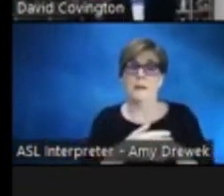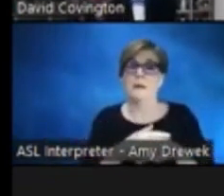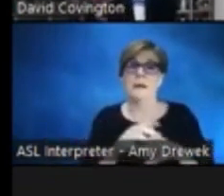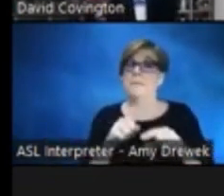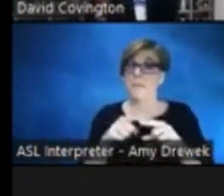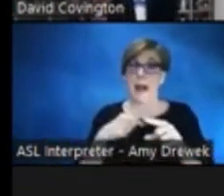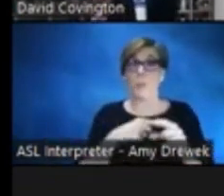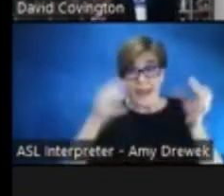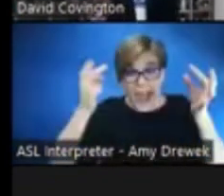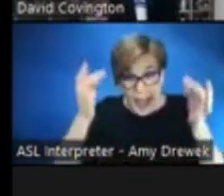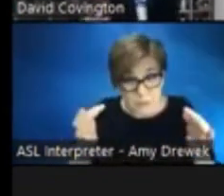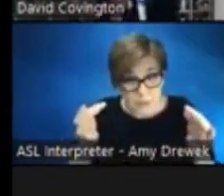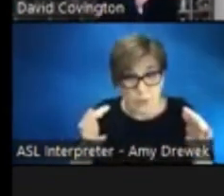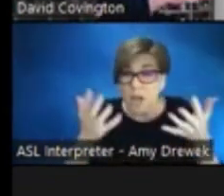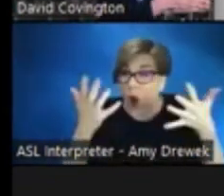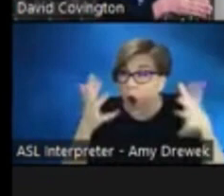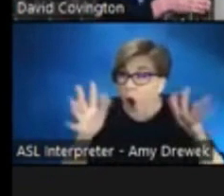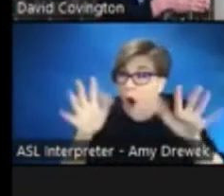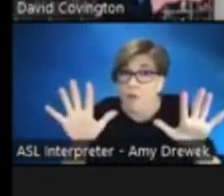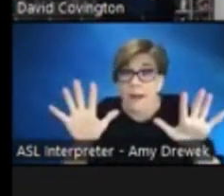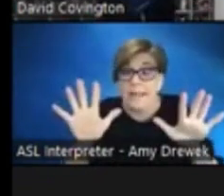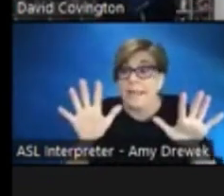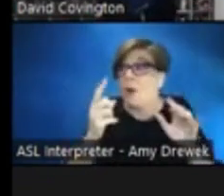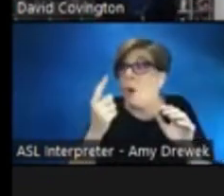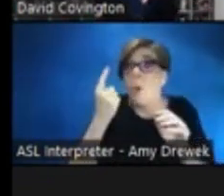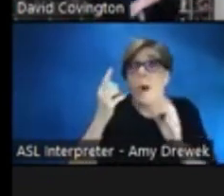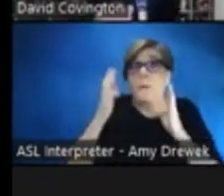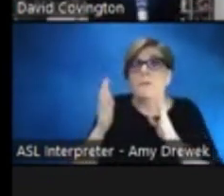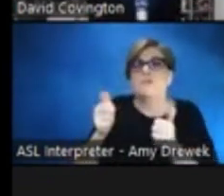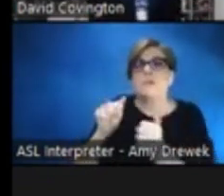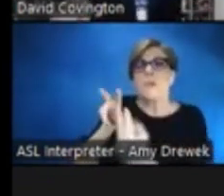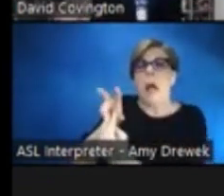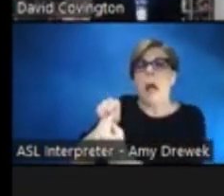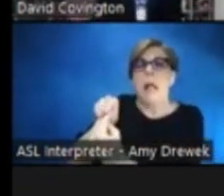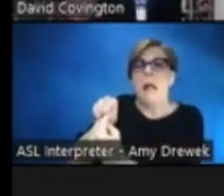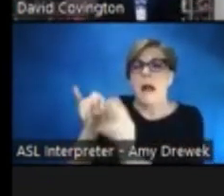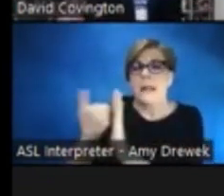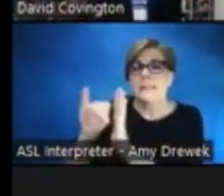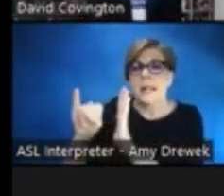LEVERAGE THE IDENTITY OF ONE OF THE COMMUNITY MEMBERS AND MAKE THEIR WAY IN.